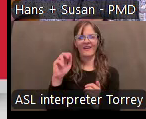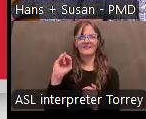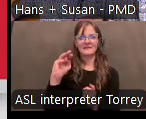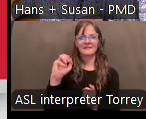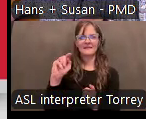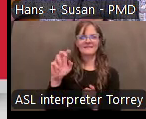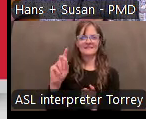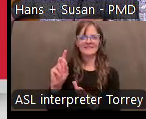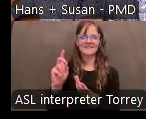that an animated spot can.